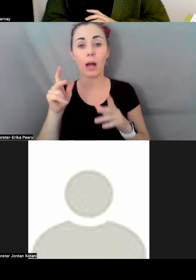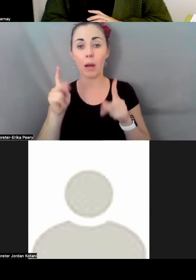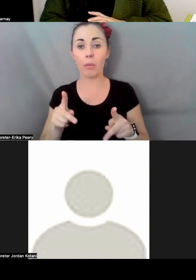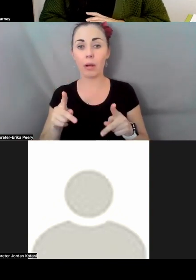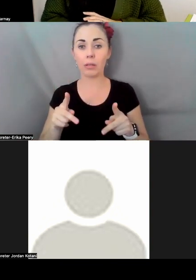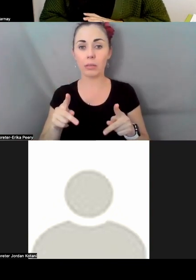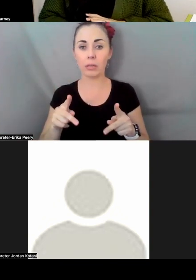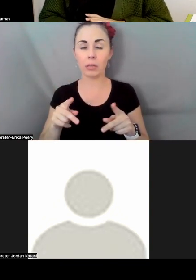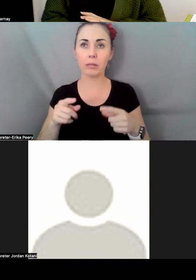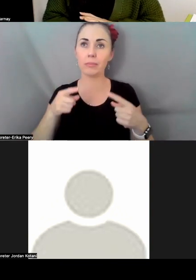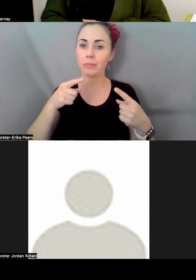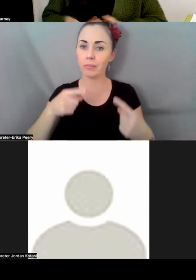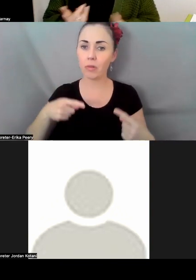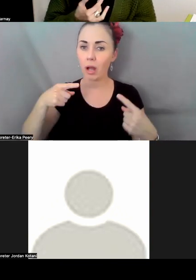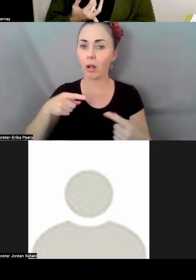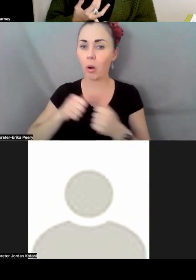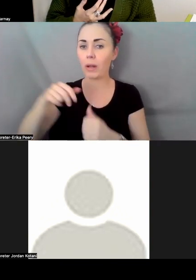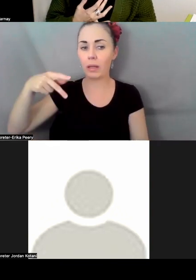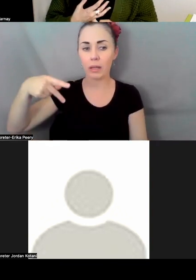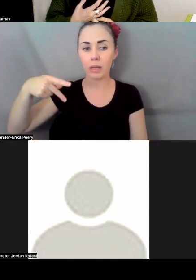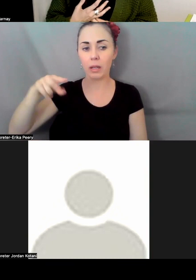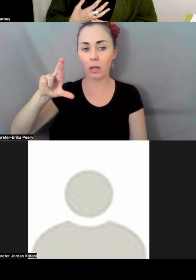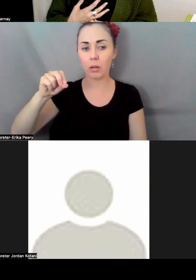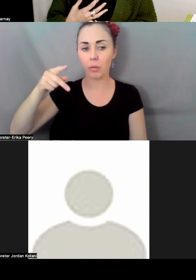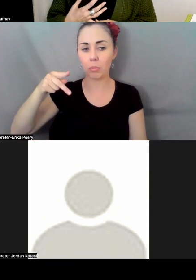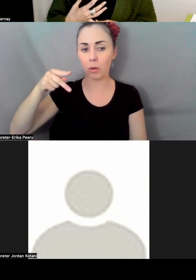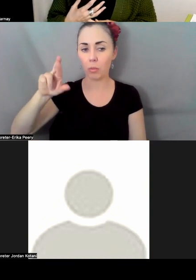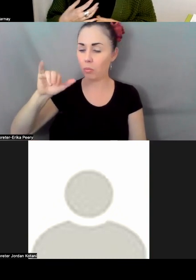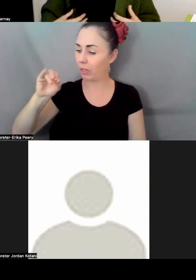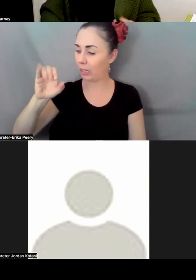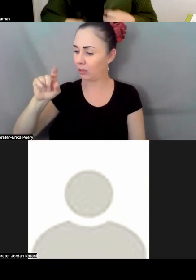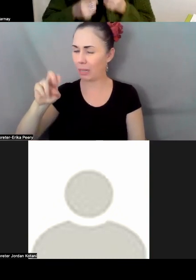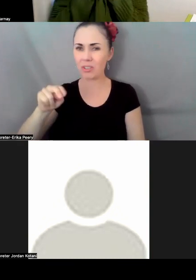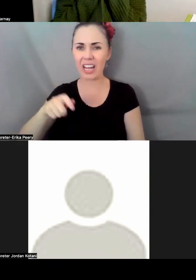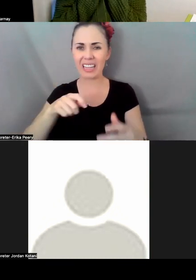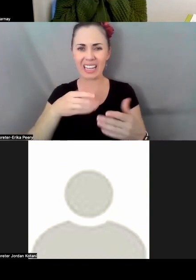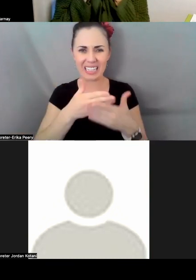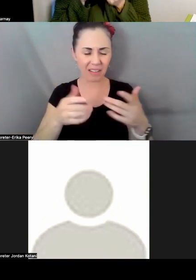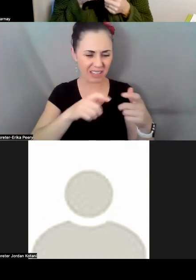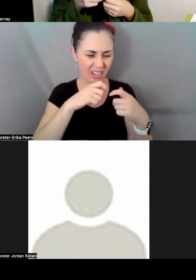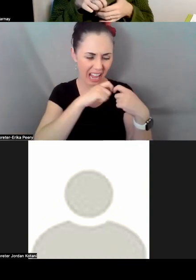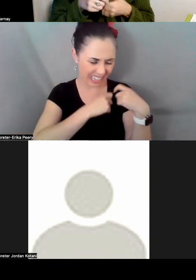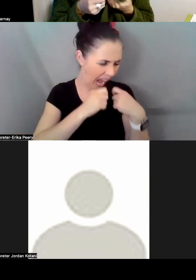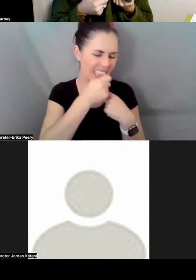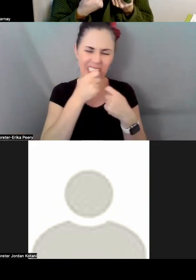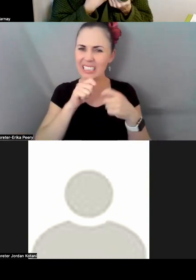their proprioception, pulling, twisting, chewing, biting objects. We see that with